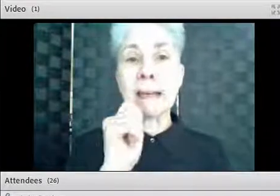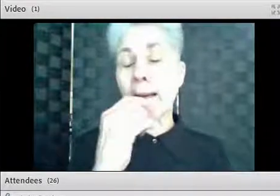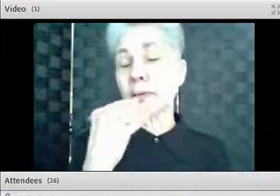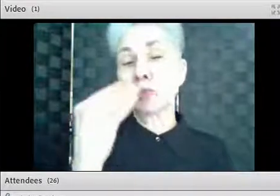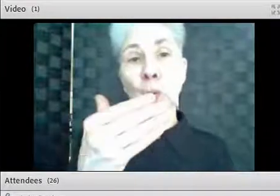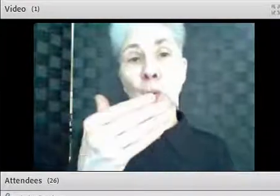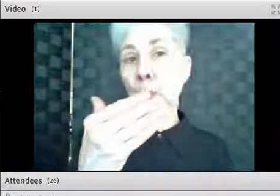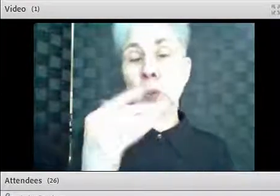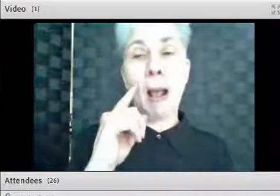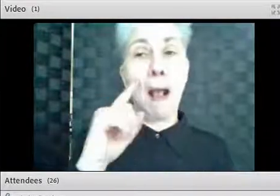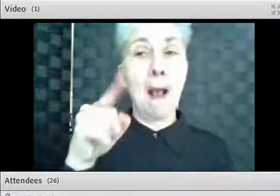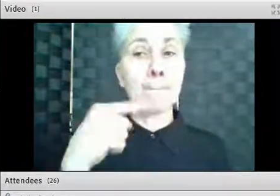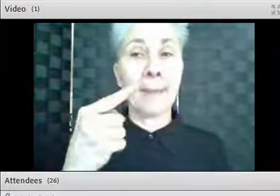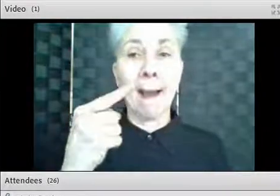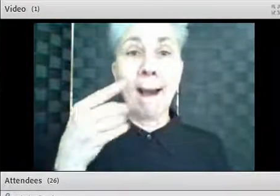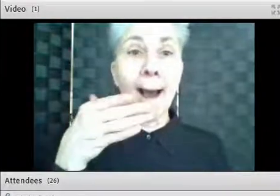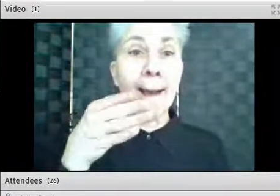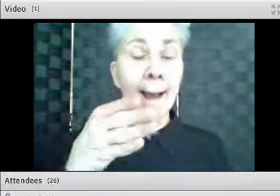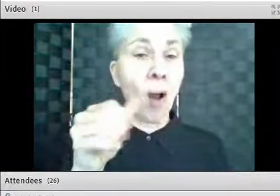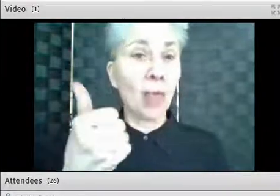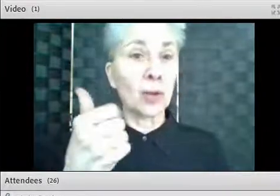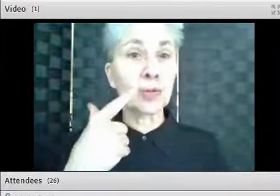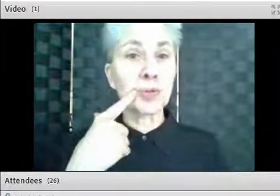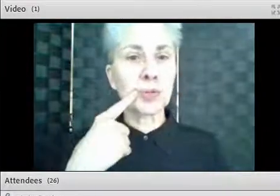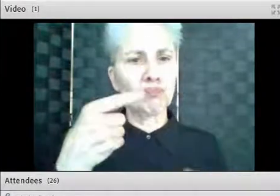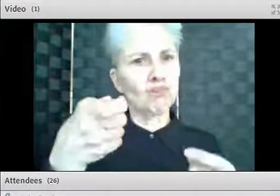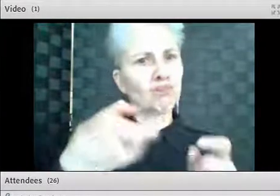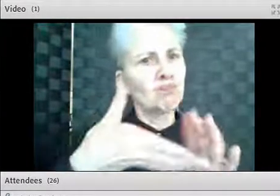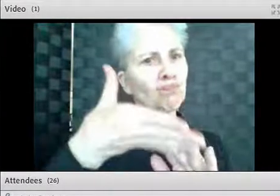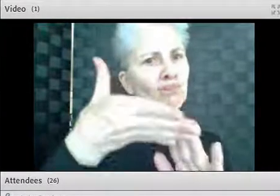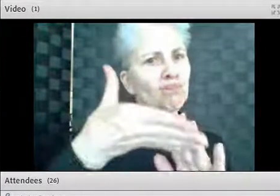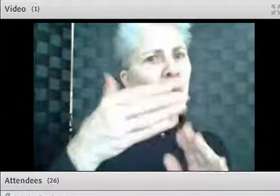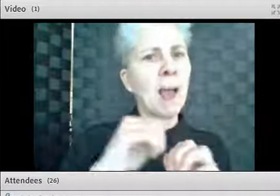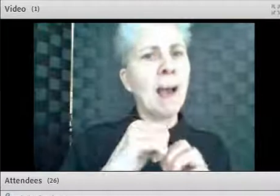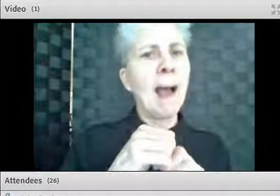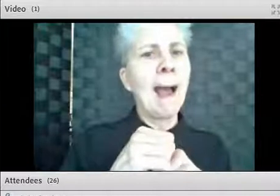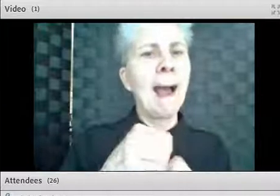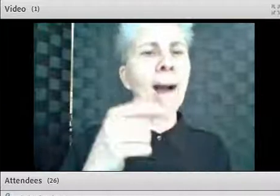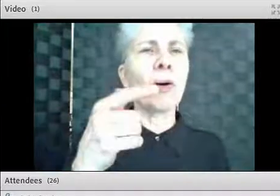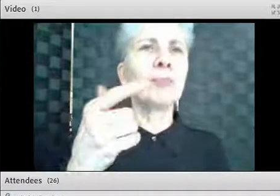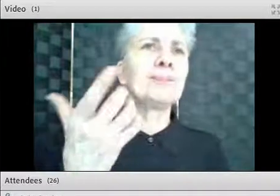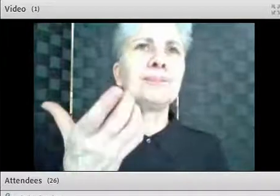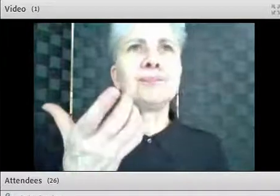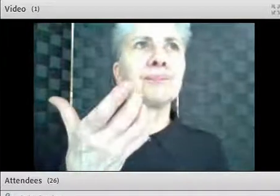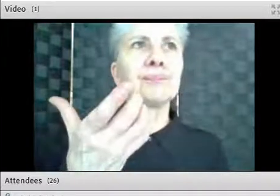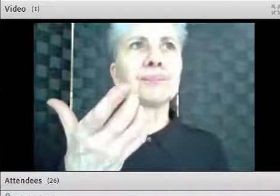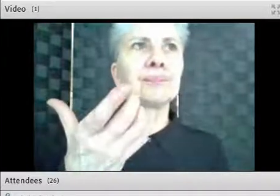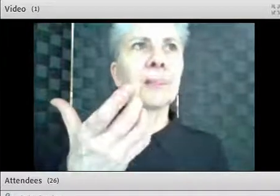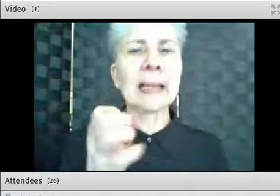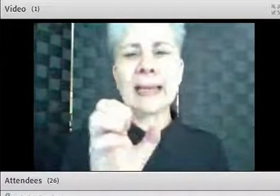to kind of dictate how the Library of Congress, like, the additions, et cetera, to the classification system,